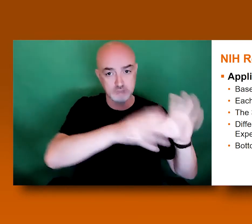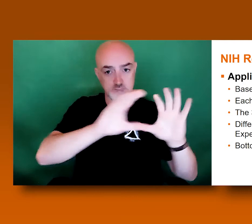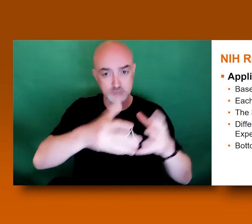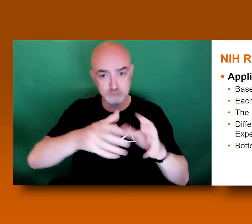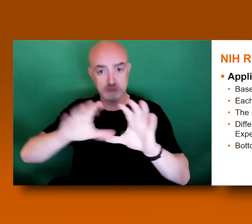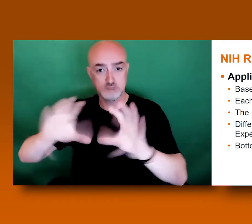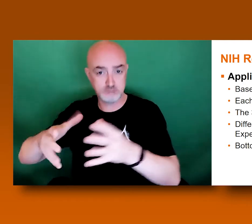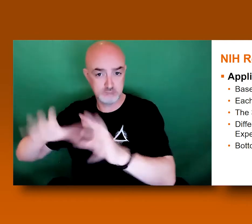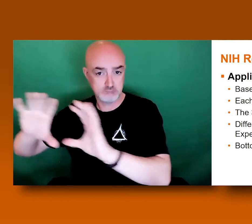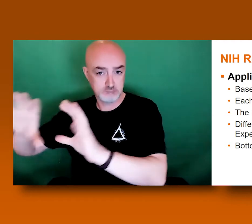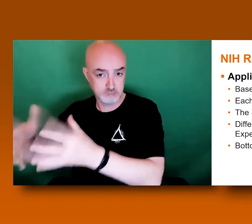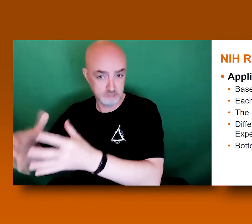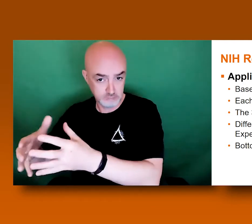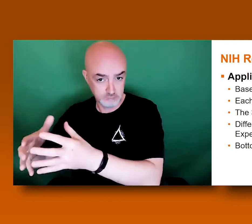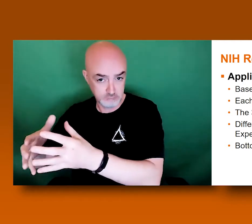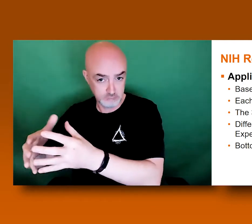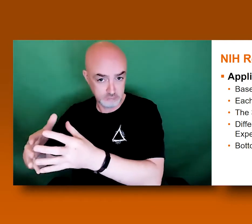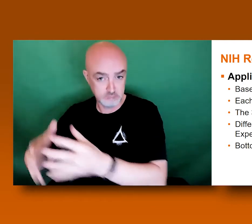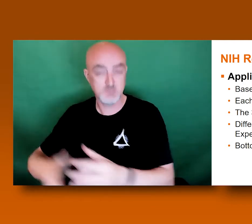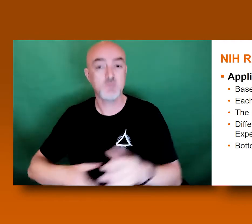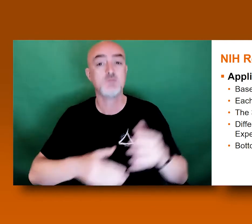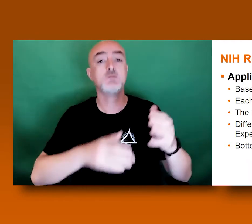In each of the 4 categories that I've mentioned...